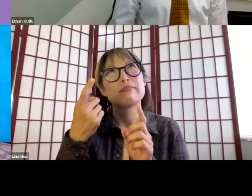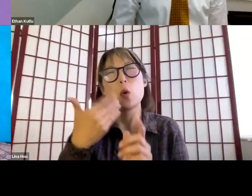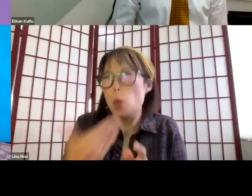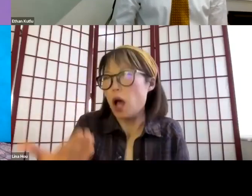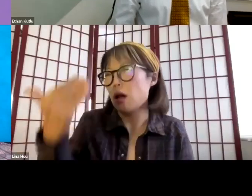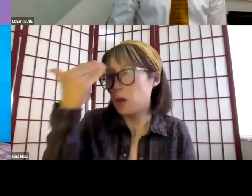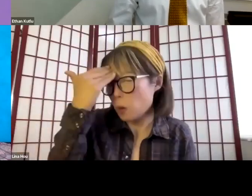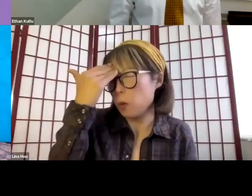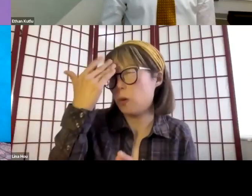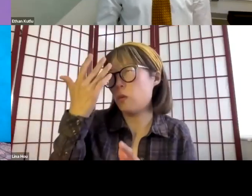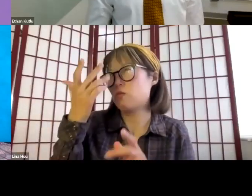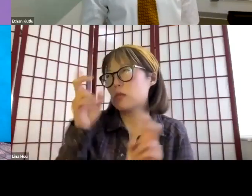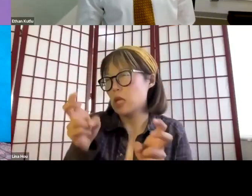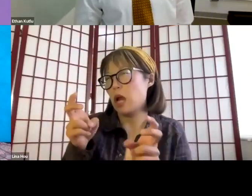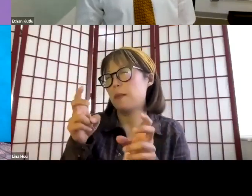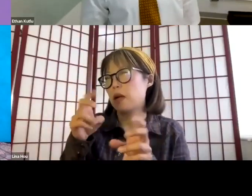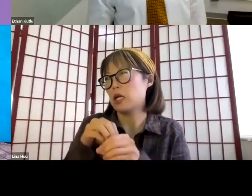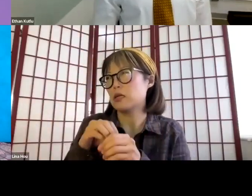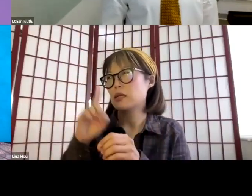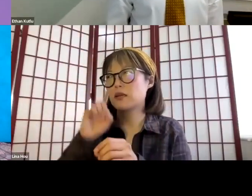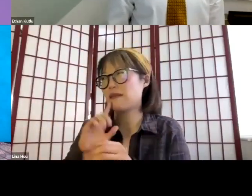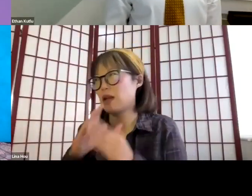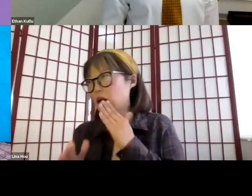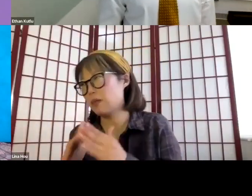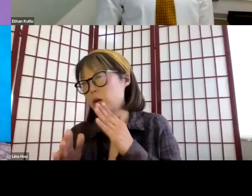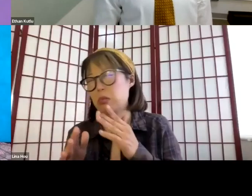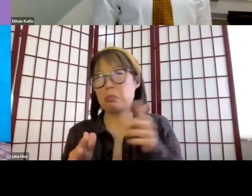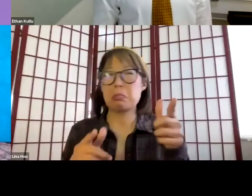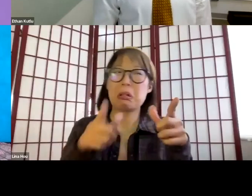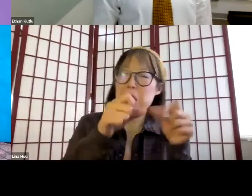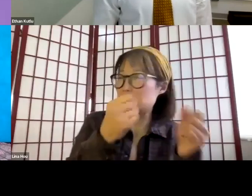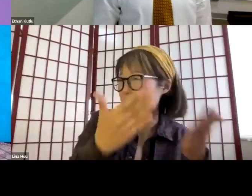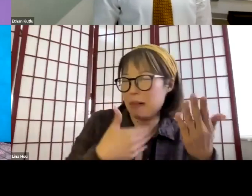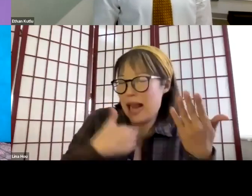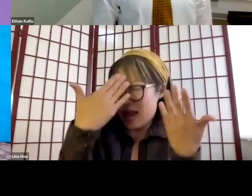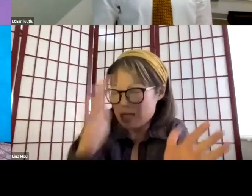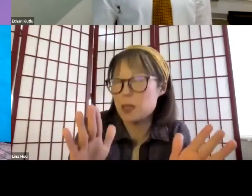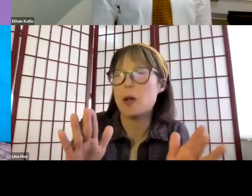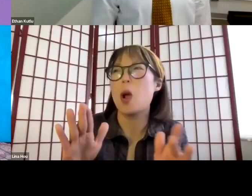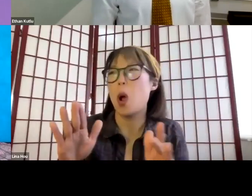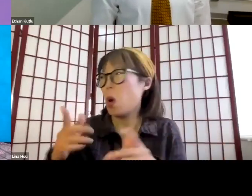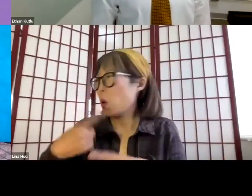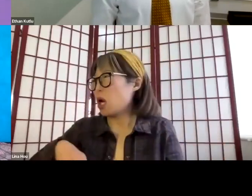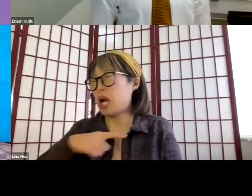And I think one well-known topic in the deaf community, maybe in linguistics, I'm not really sure,